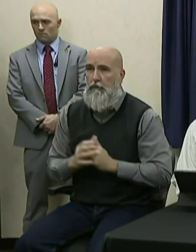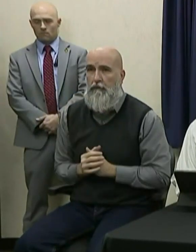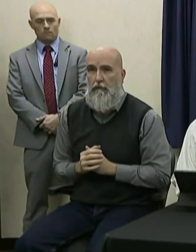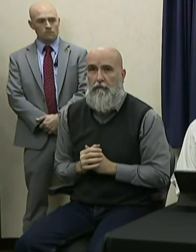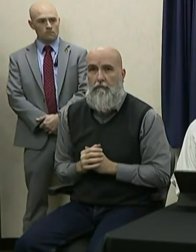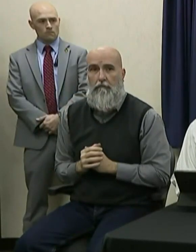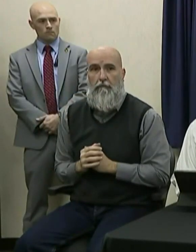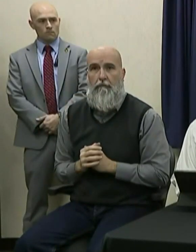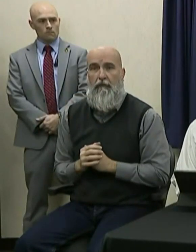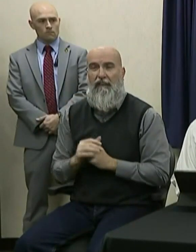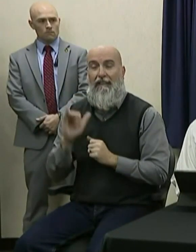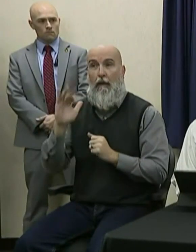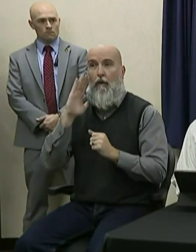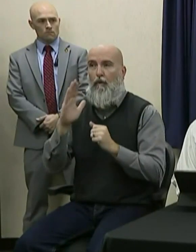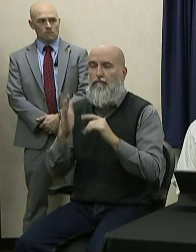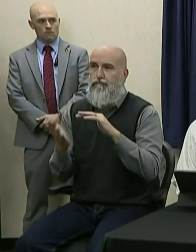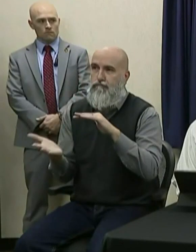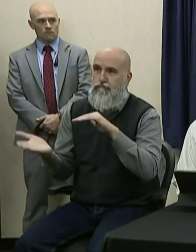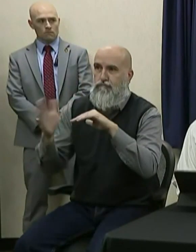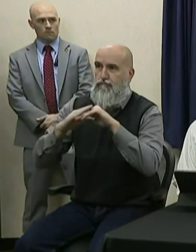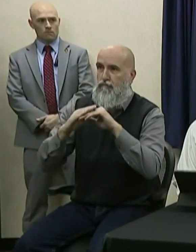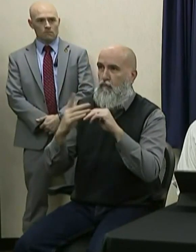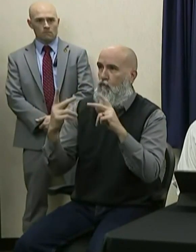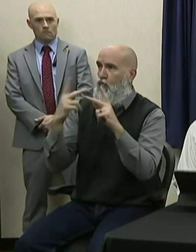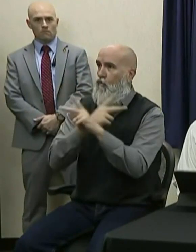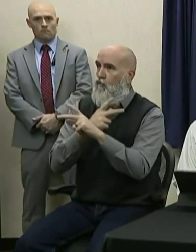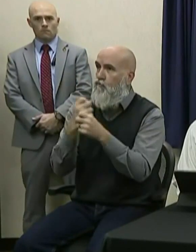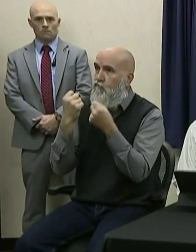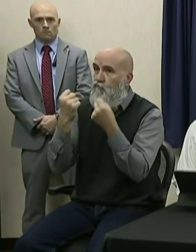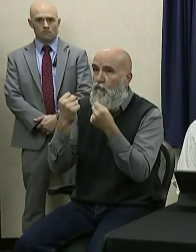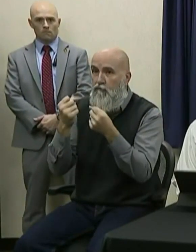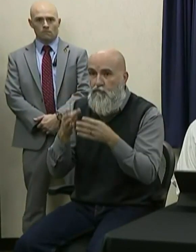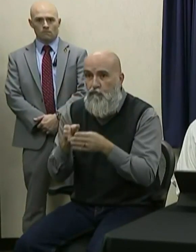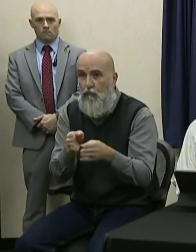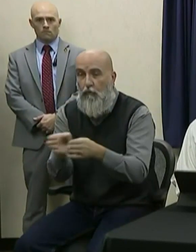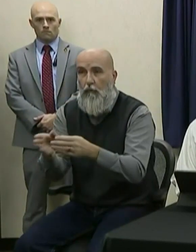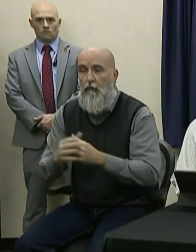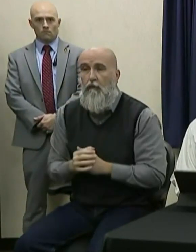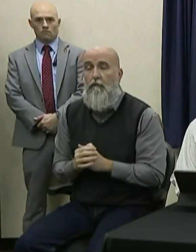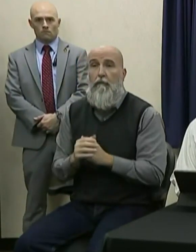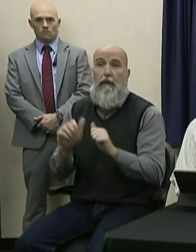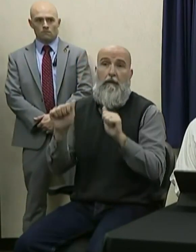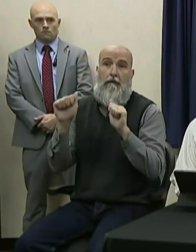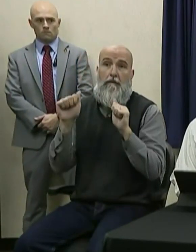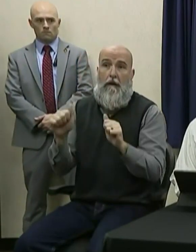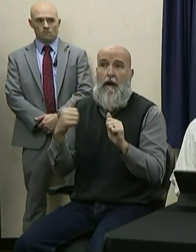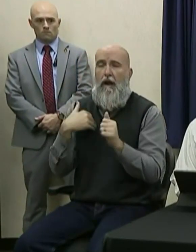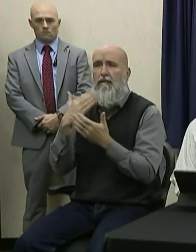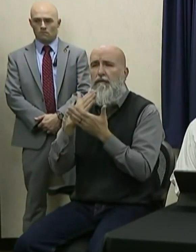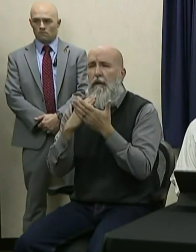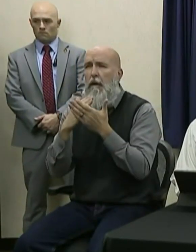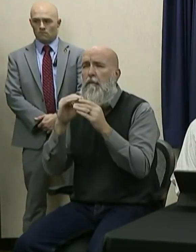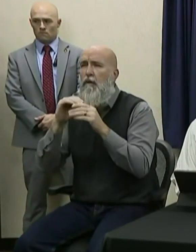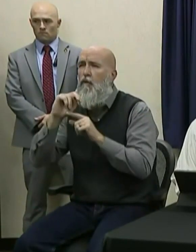People in some parts of the Lone Star State are plenty nervous though, with memories of the February freeze that winter storm shut